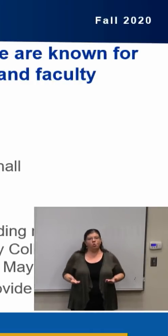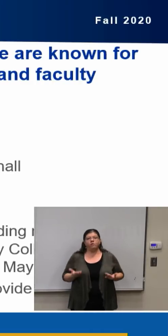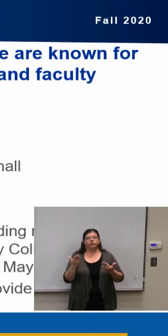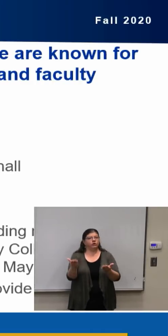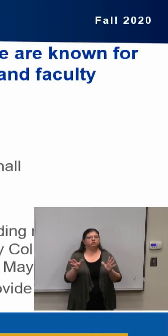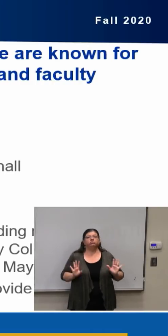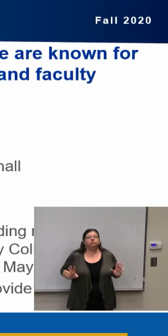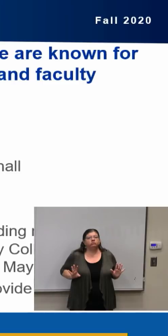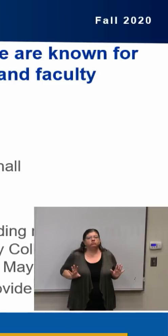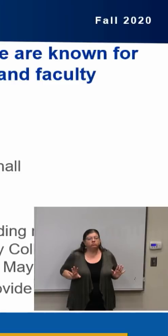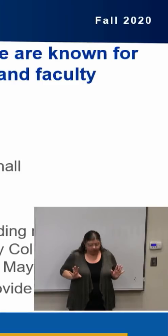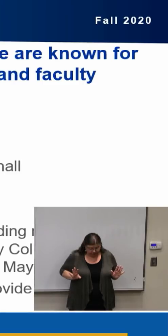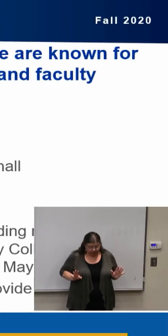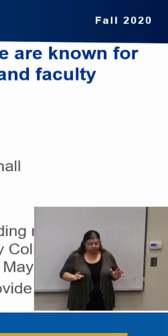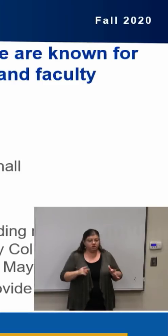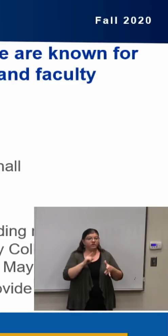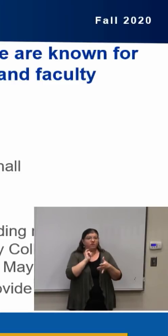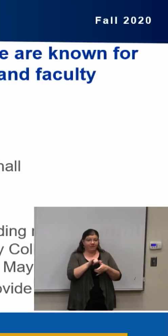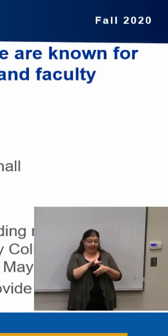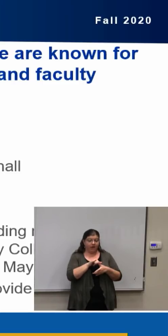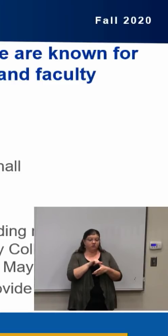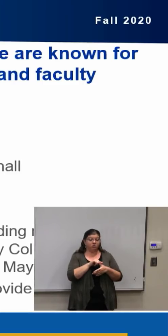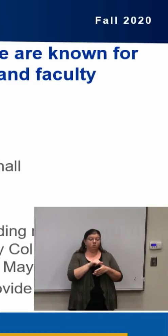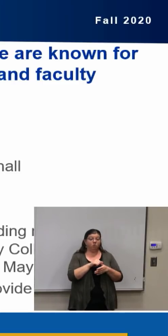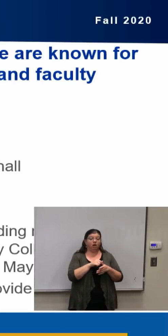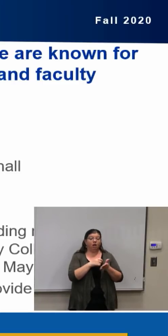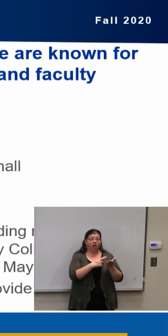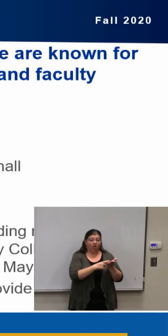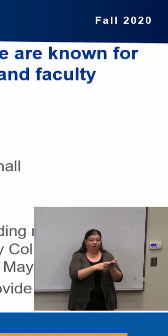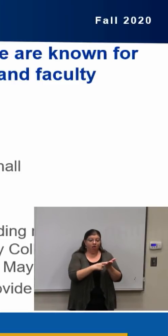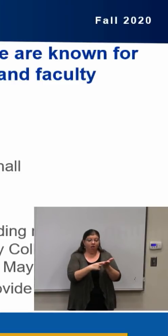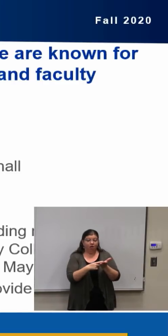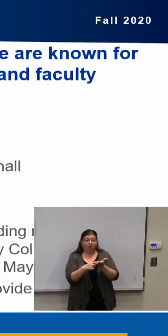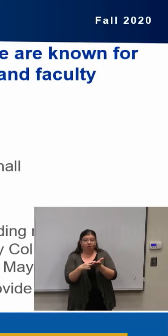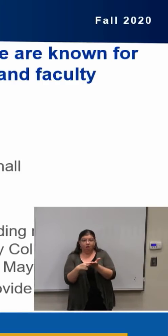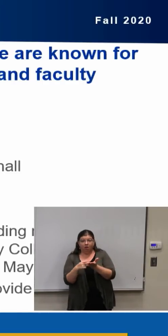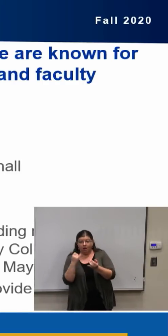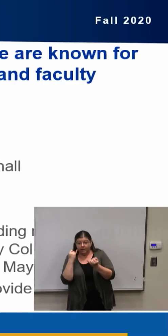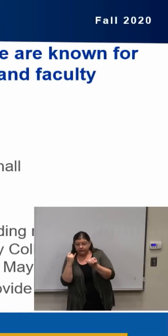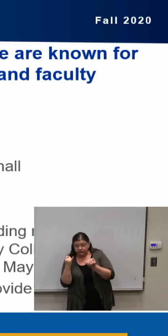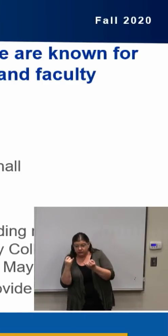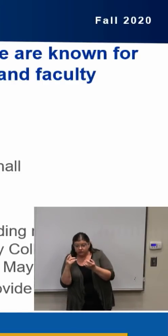So from that we walk through, you know, what the ideas and concerns are going to be about fall 2020.